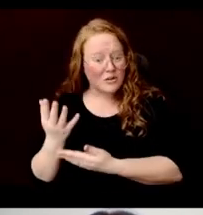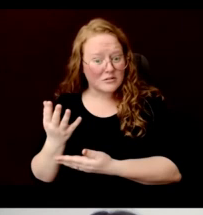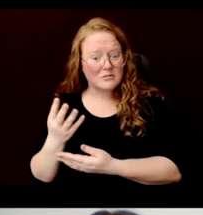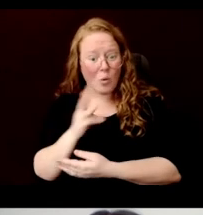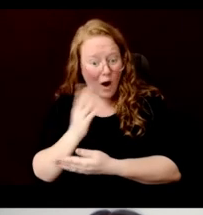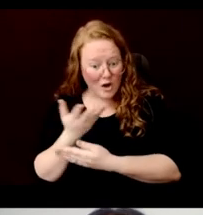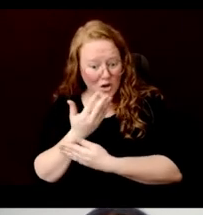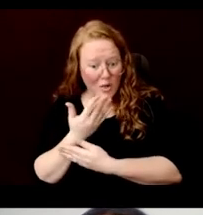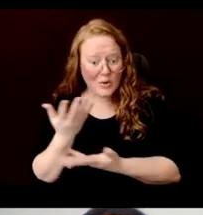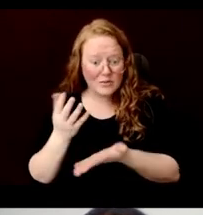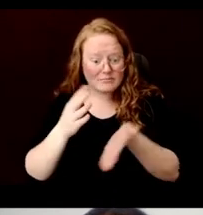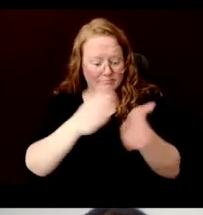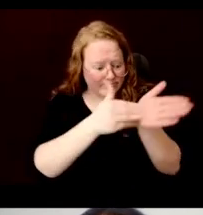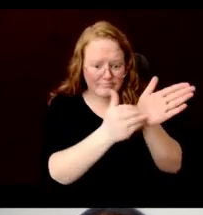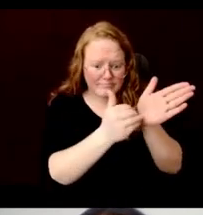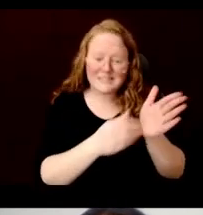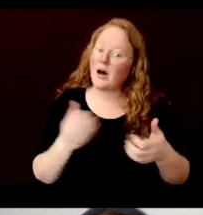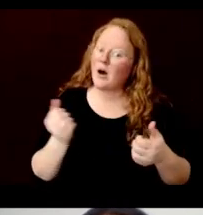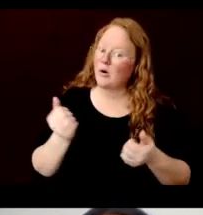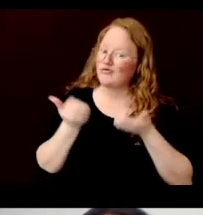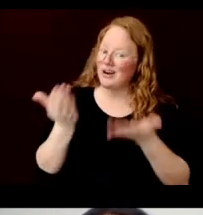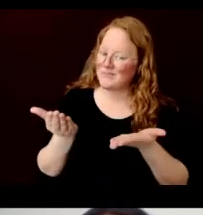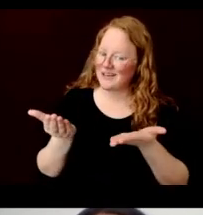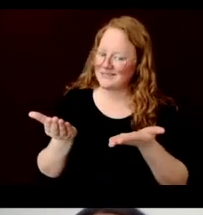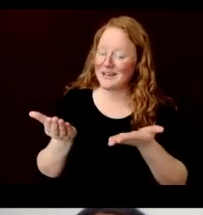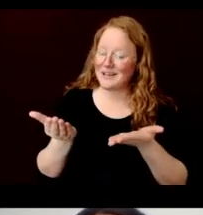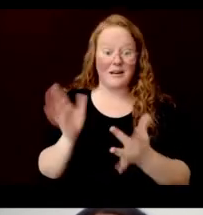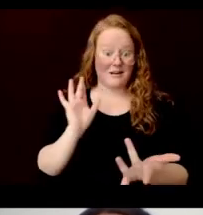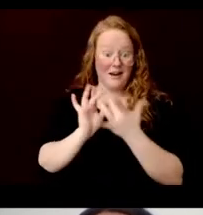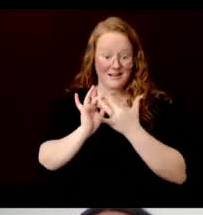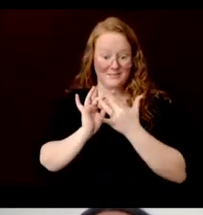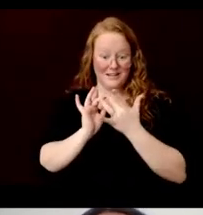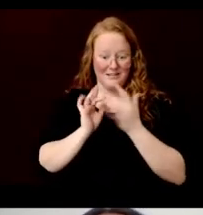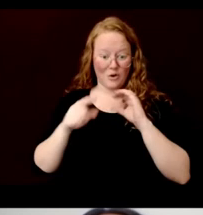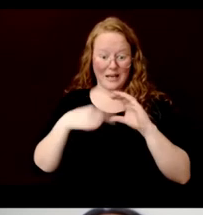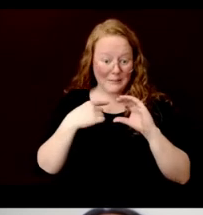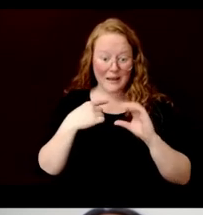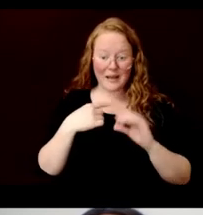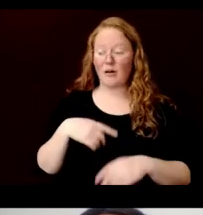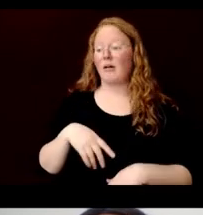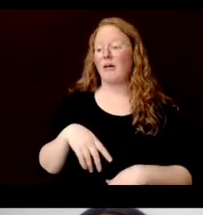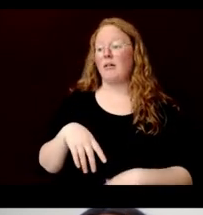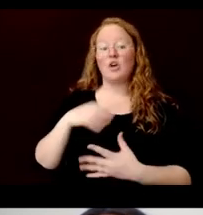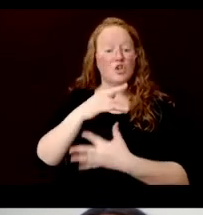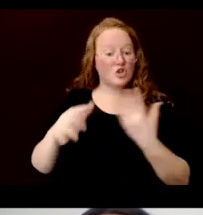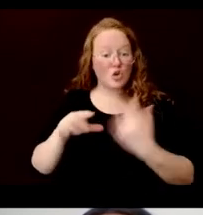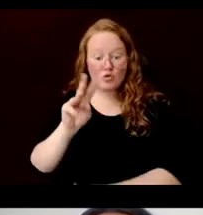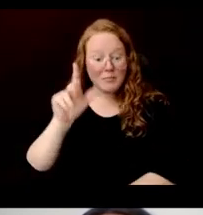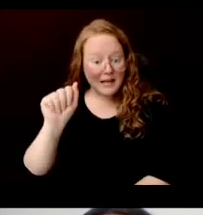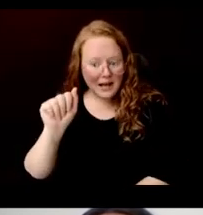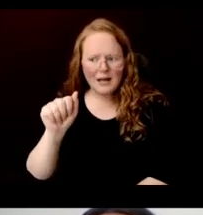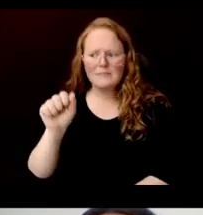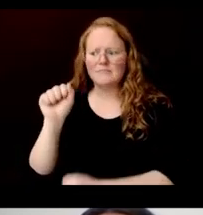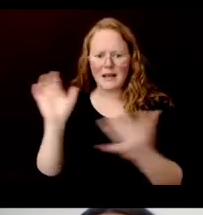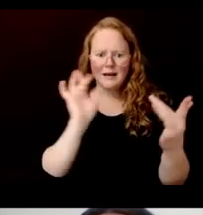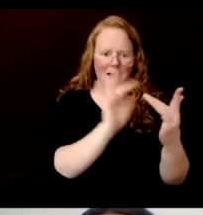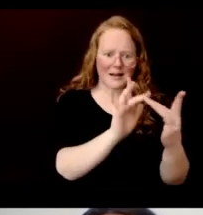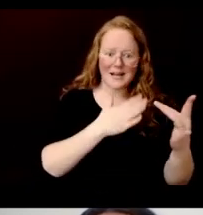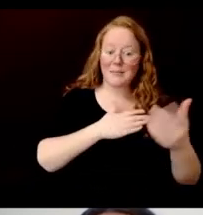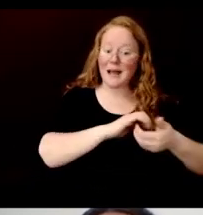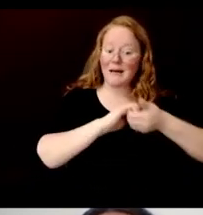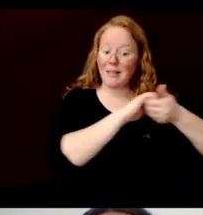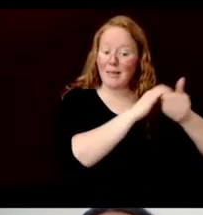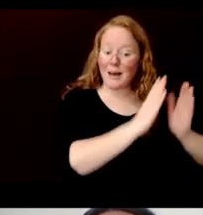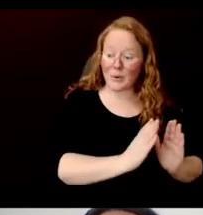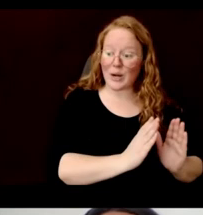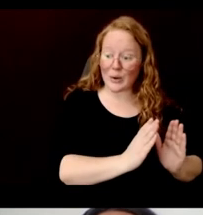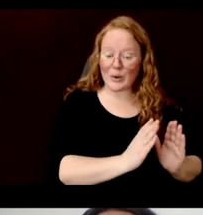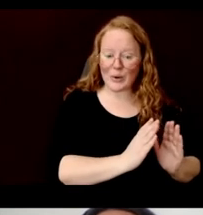I would recommend you contact me through e-mail or social media, and I can put you in contact with my collaborator who can better speak to that.